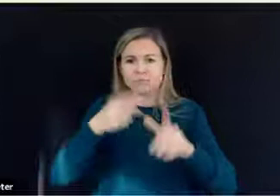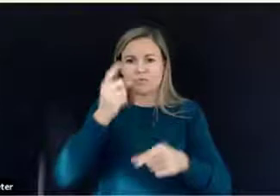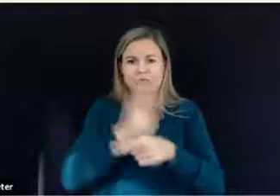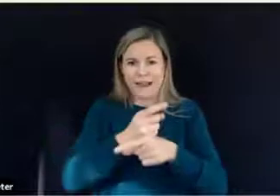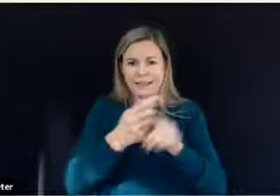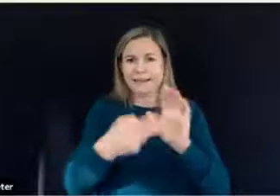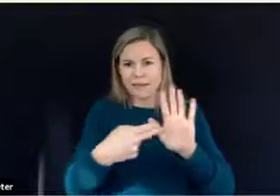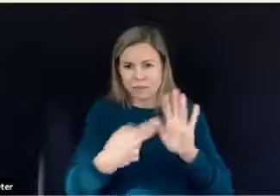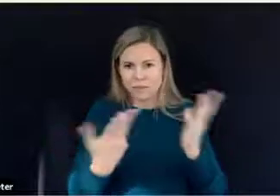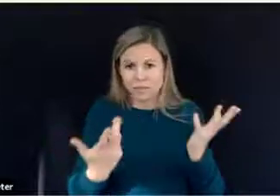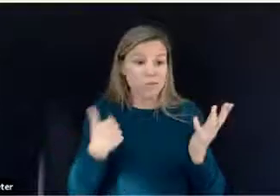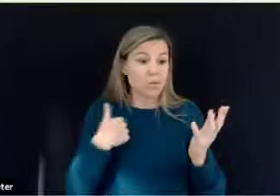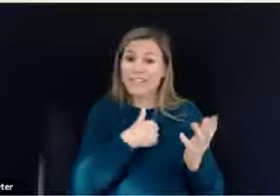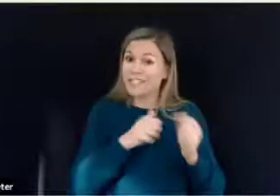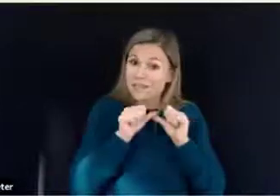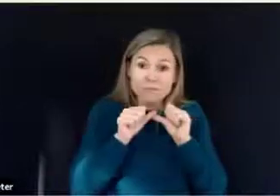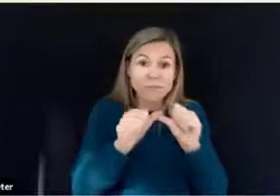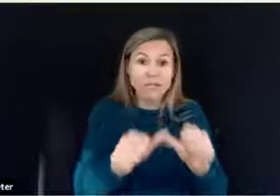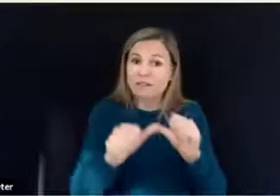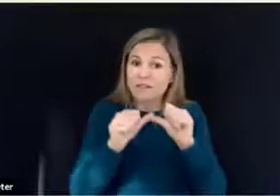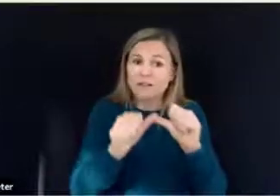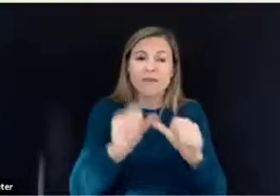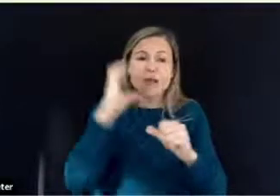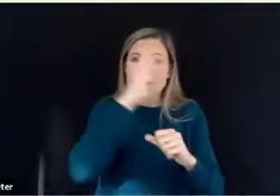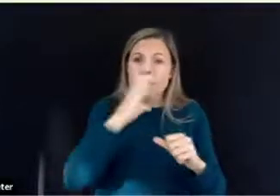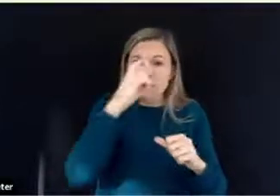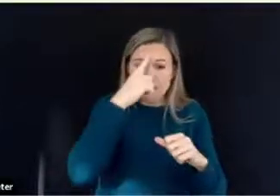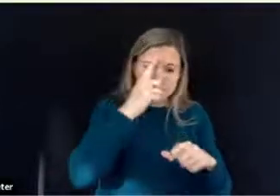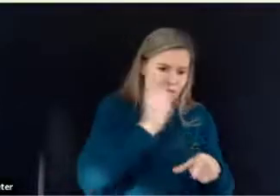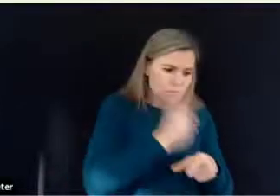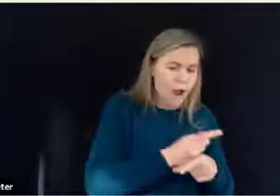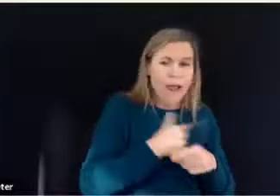and being able to finally reach out,